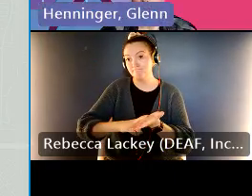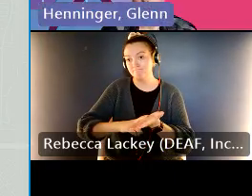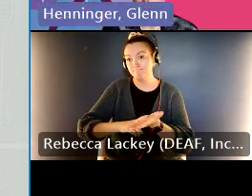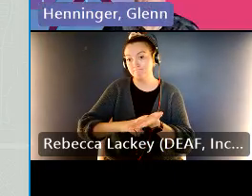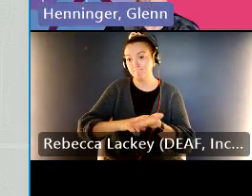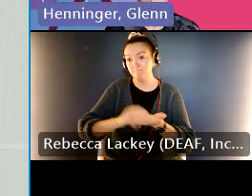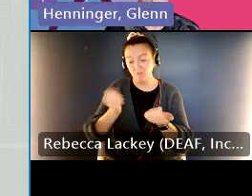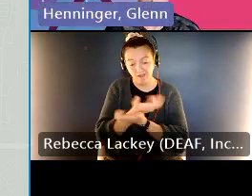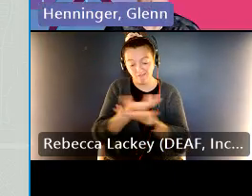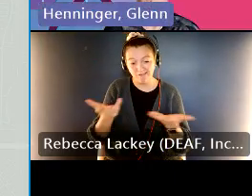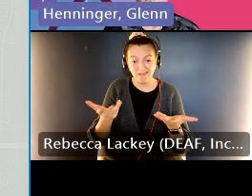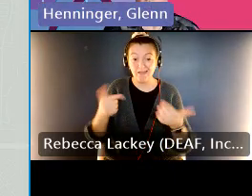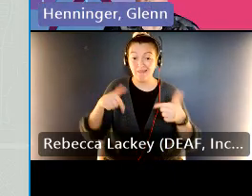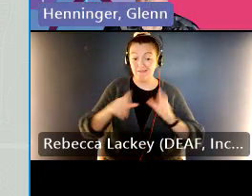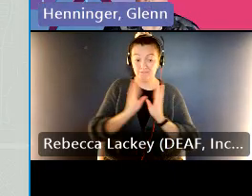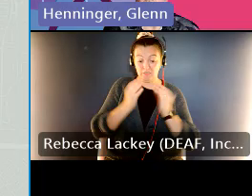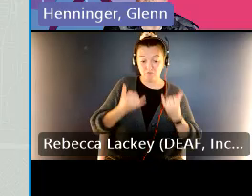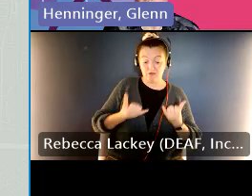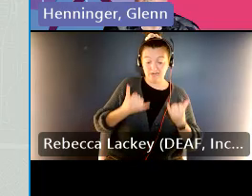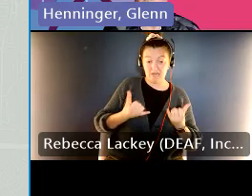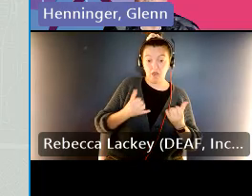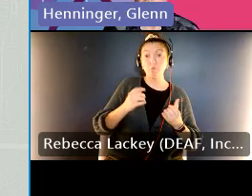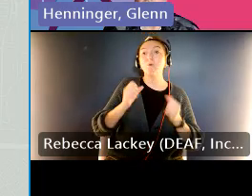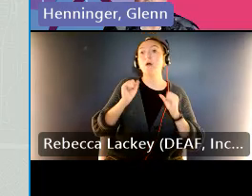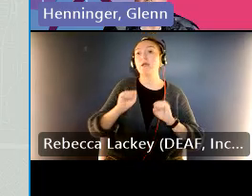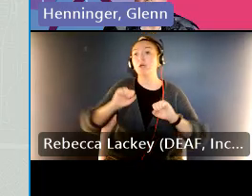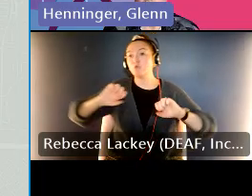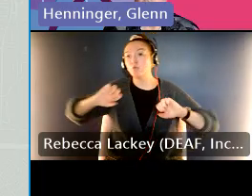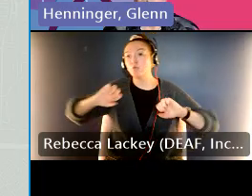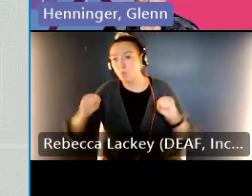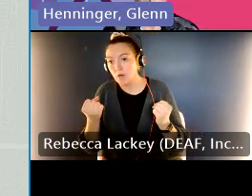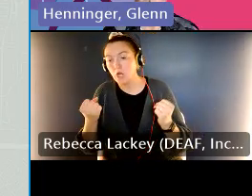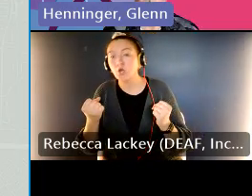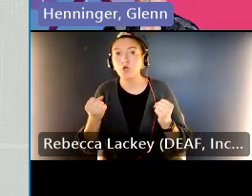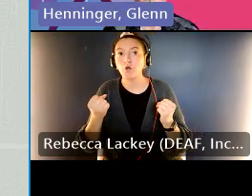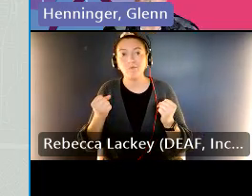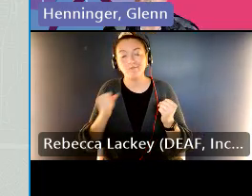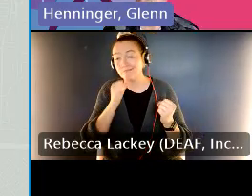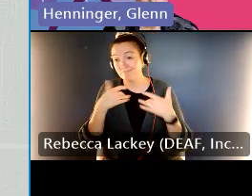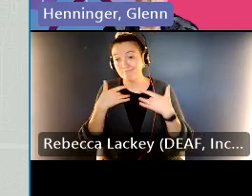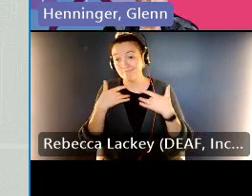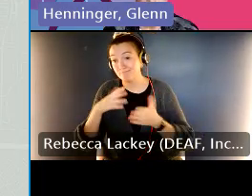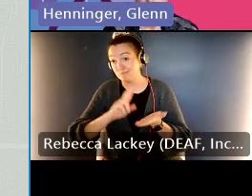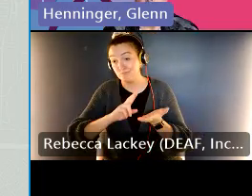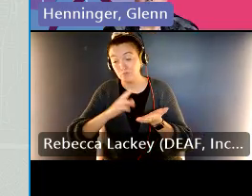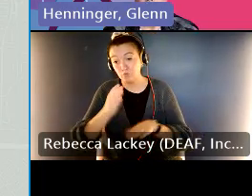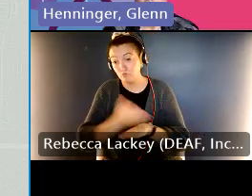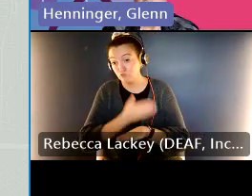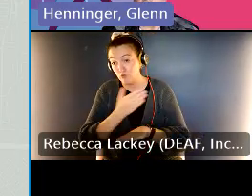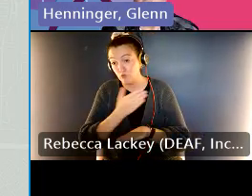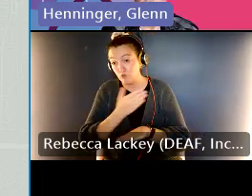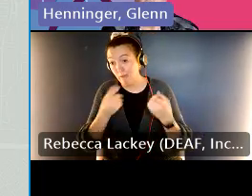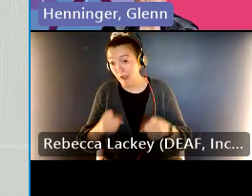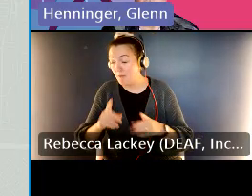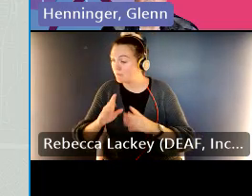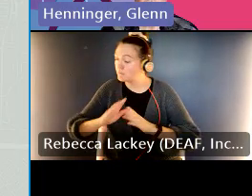We're having this meeting now, so we can do that during the winter months when construction doesn't normally take place and they can hit the ground running in the spring.